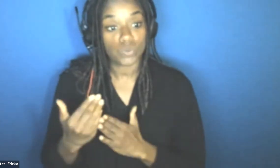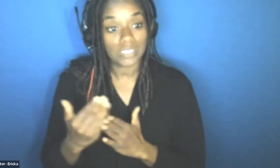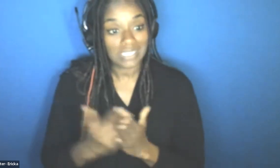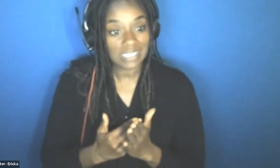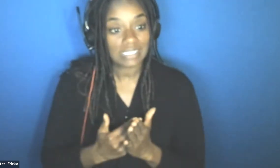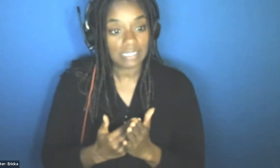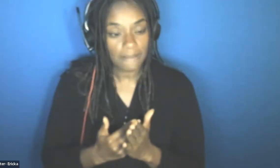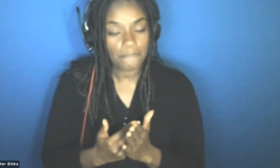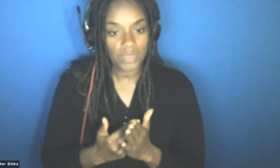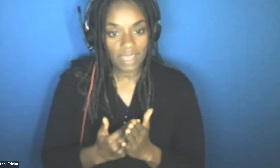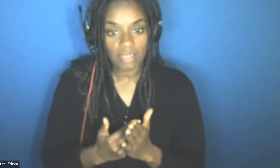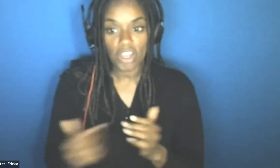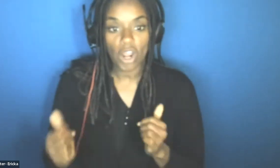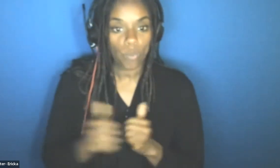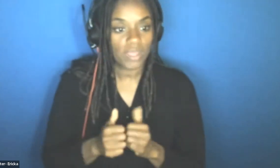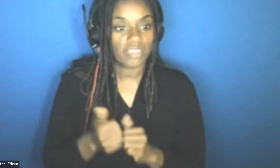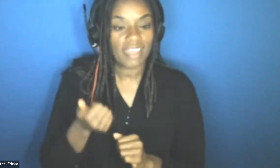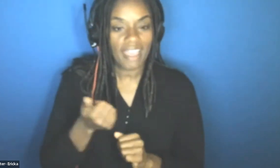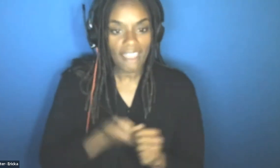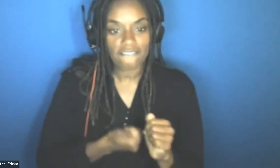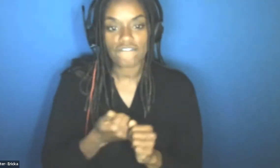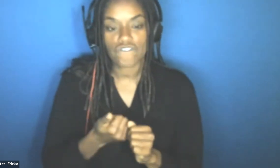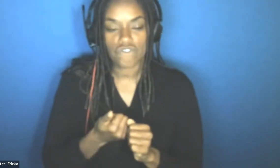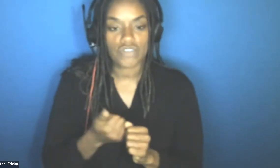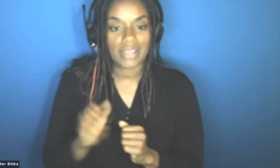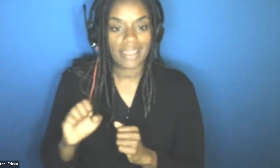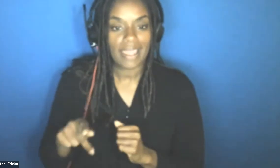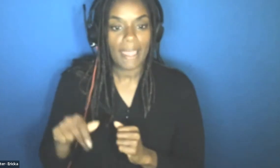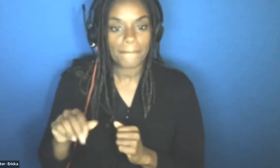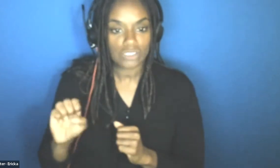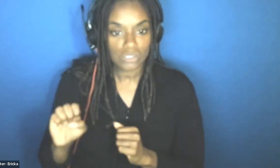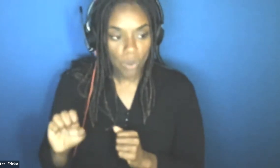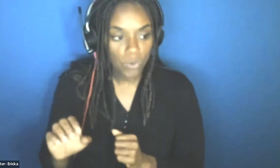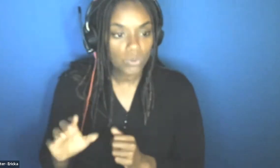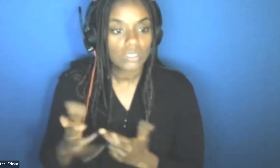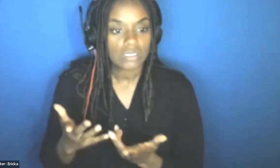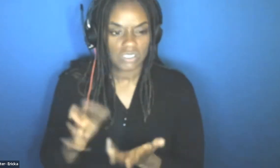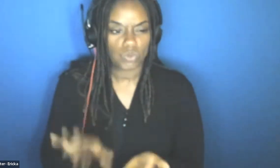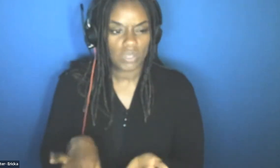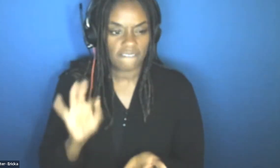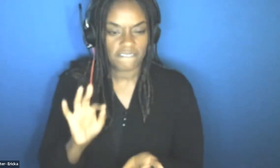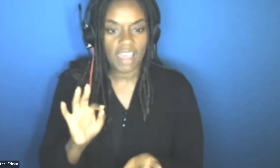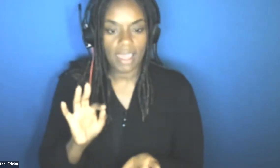Episode 68, opioid addiction and the ADA with representatives from the department of justice.